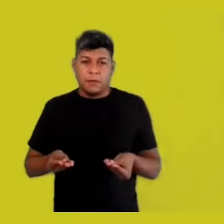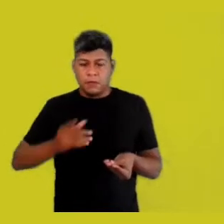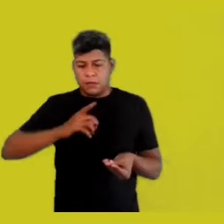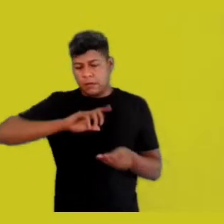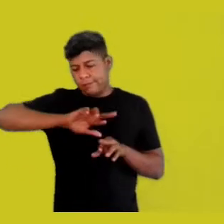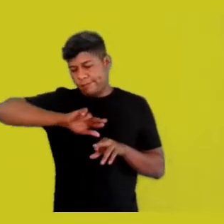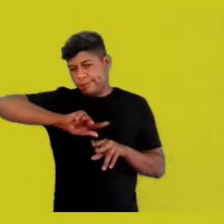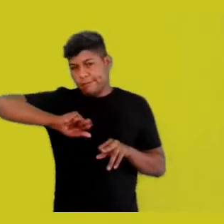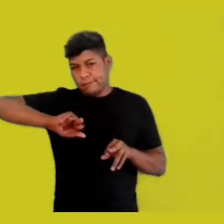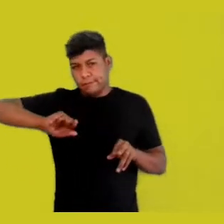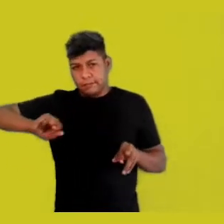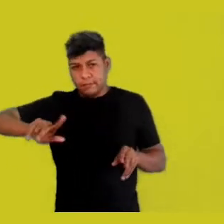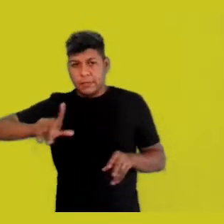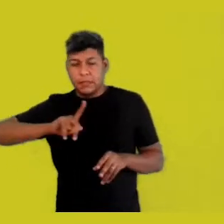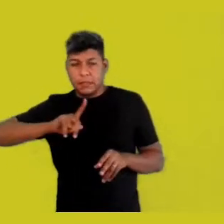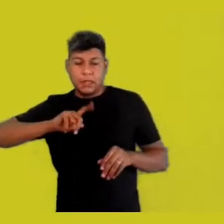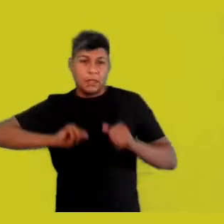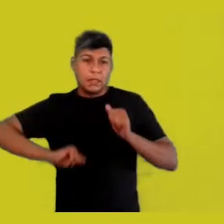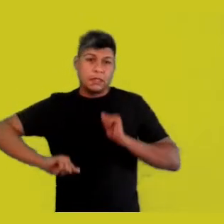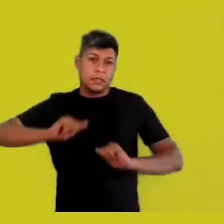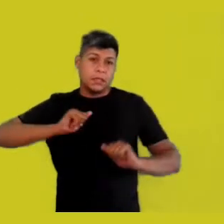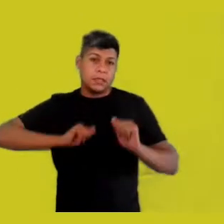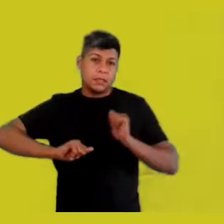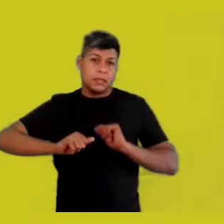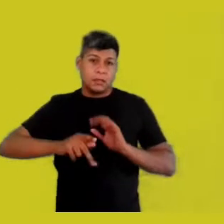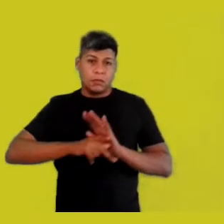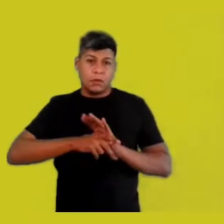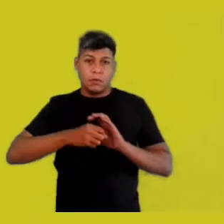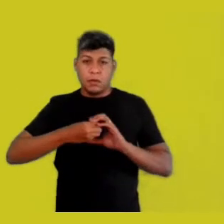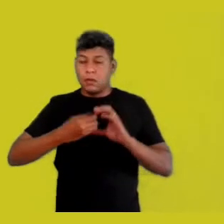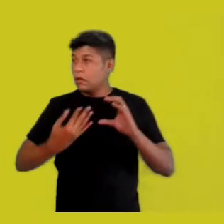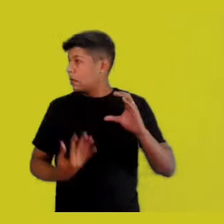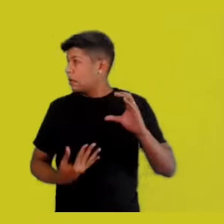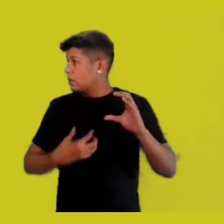they have an eagerness very characteristic of a certain white urban individual. With that, I don’t mean to say